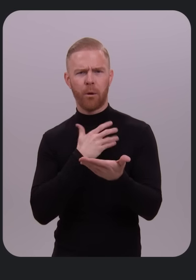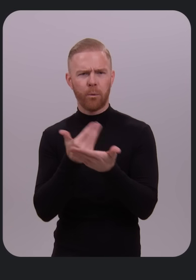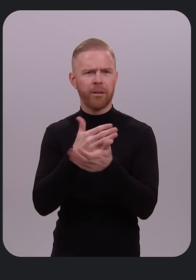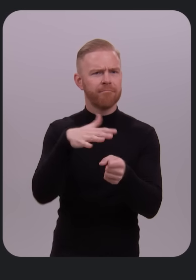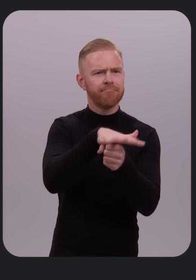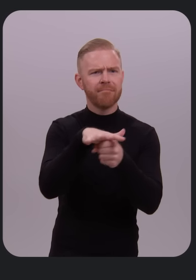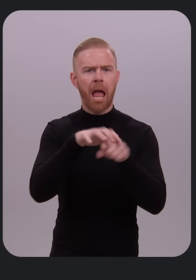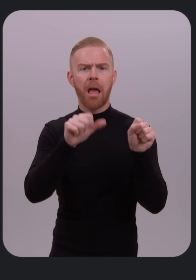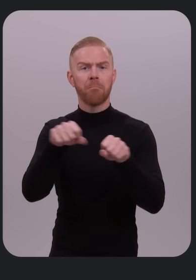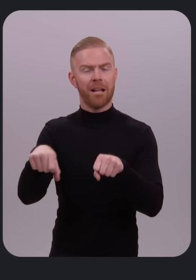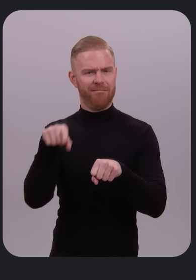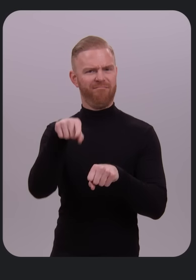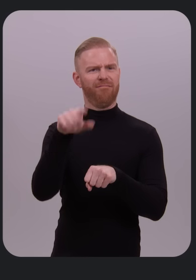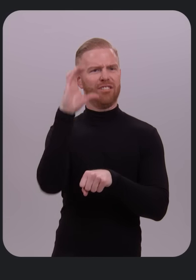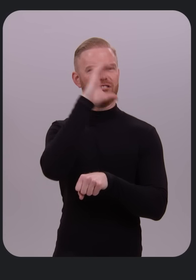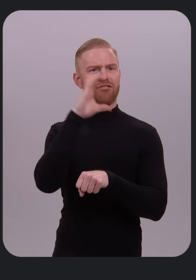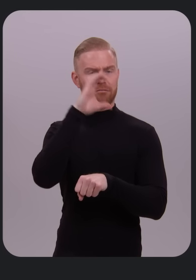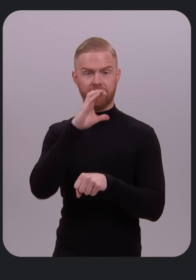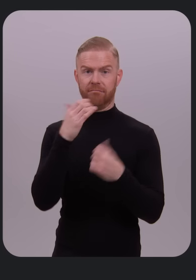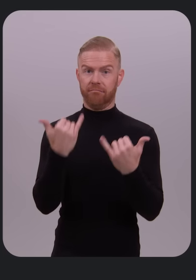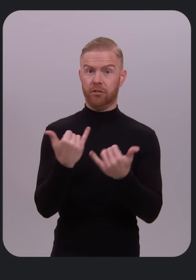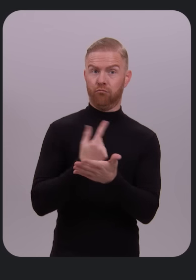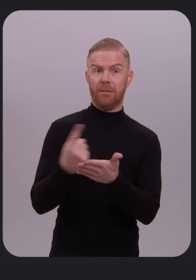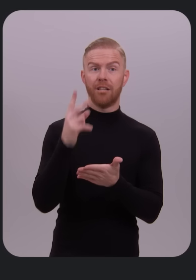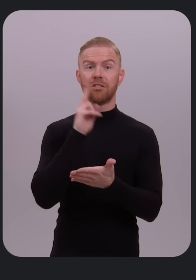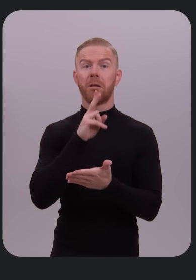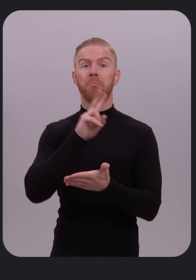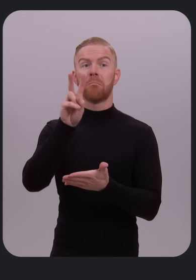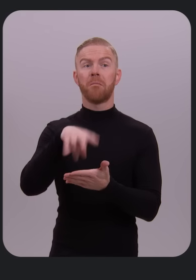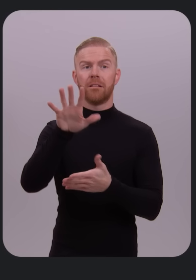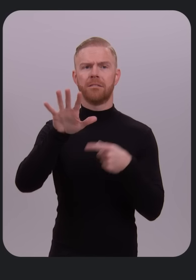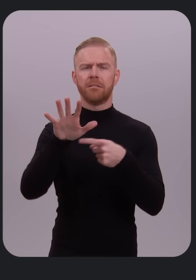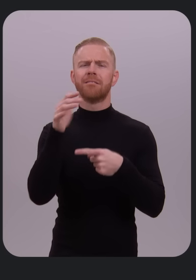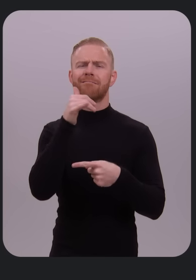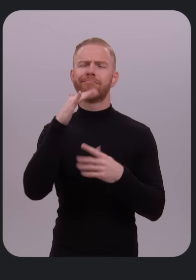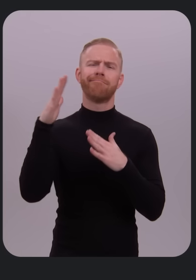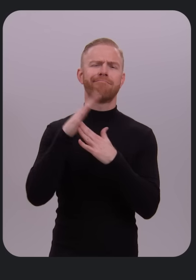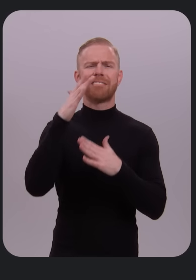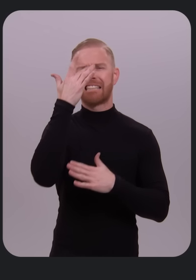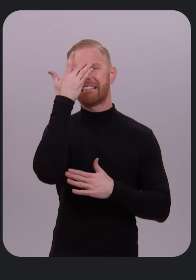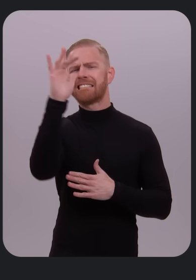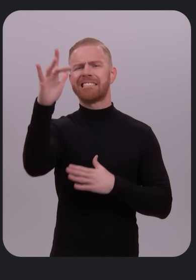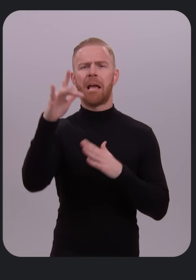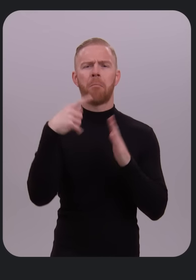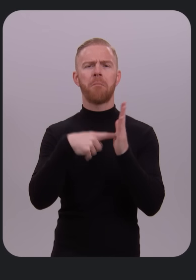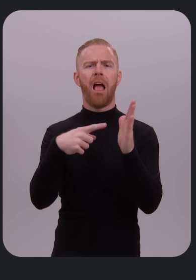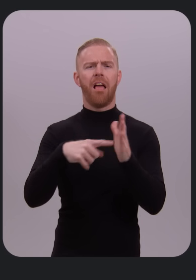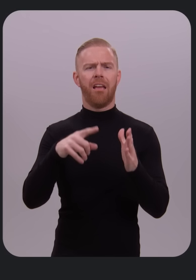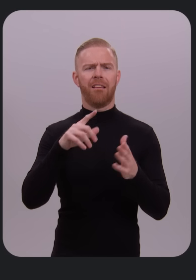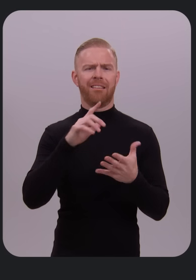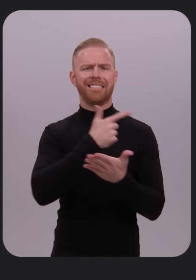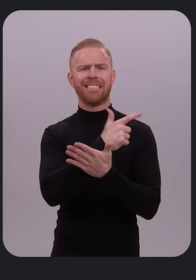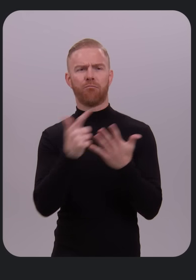And starting this week, Gemini 2.5, our most intelligent model series, is coming to Search.